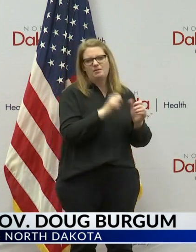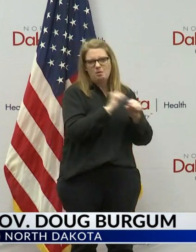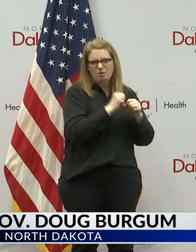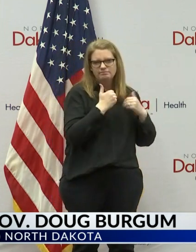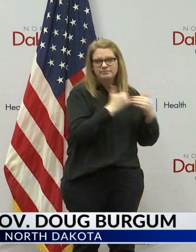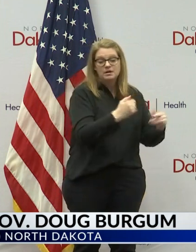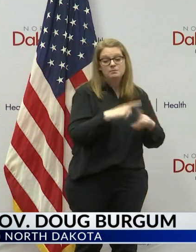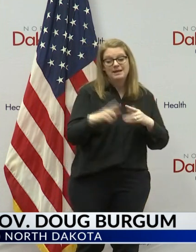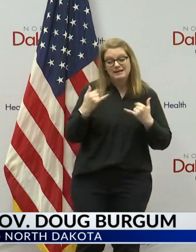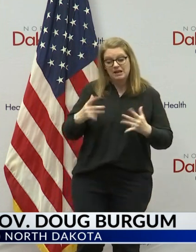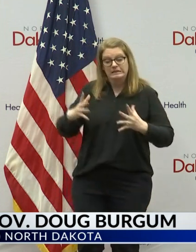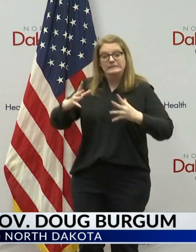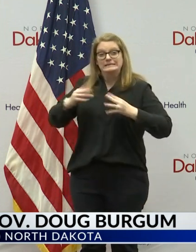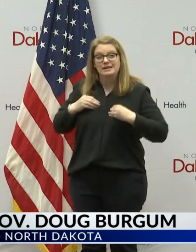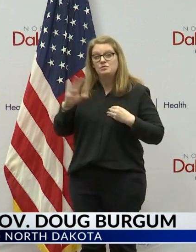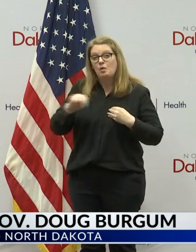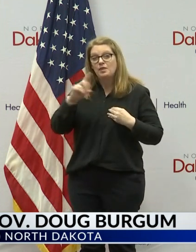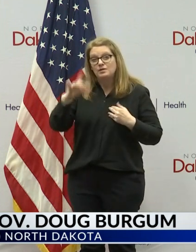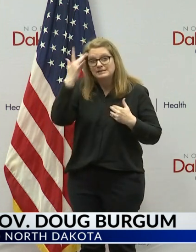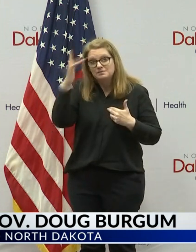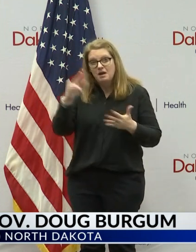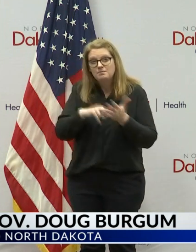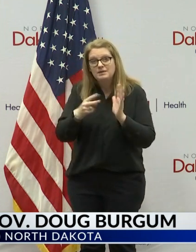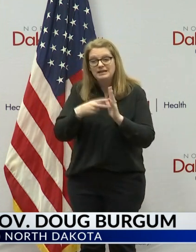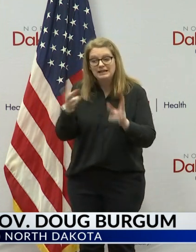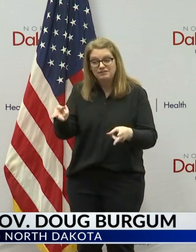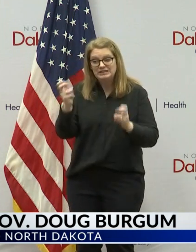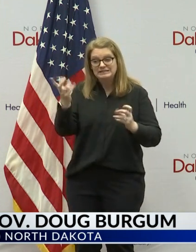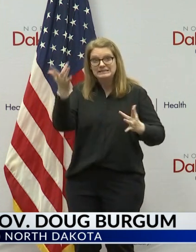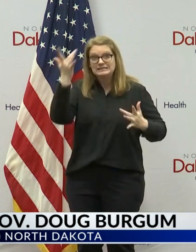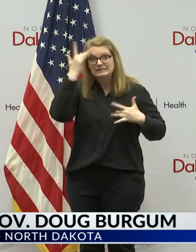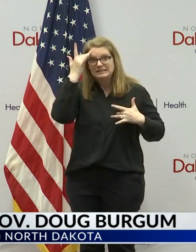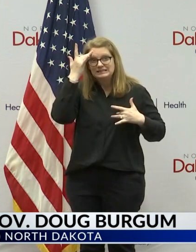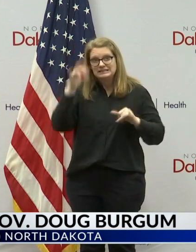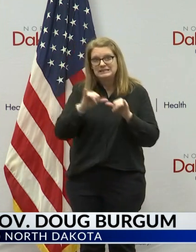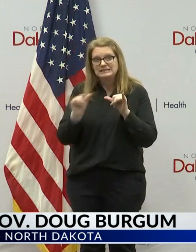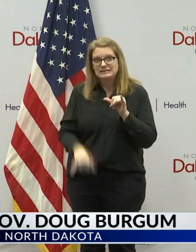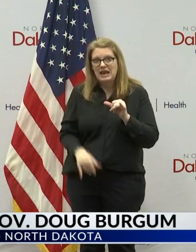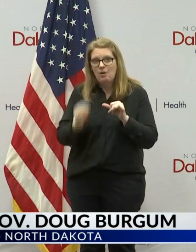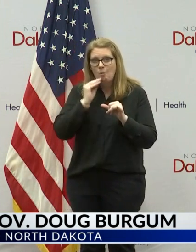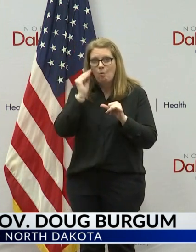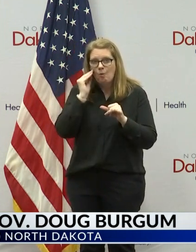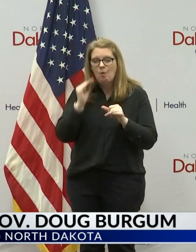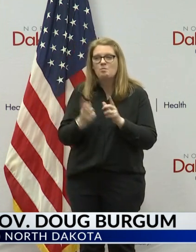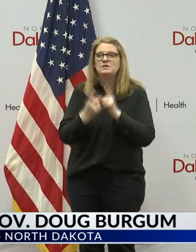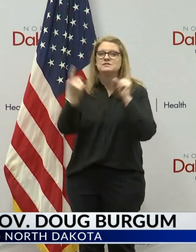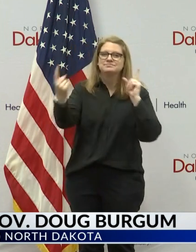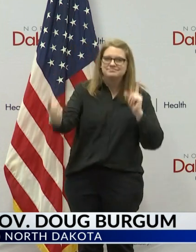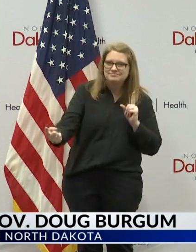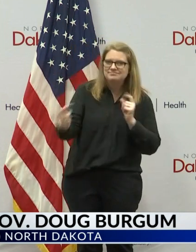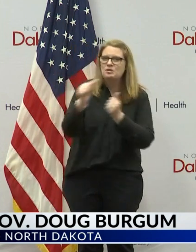BECAUSE THAT'S WHAT WE LISTENED FROM OUR PARENTS AND GRANDPARENTS.